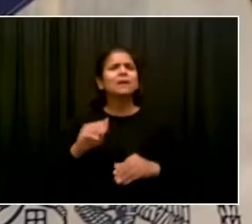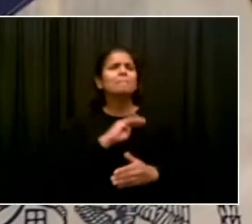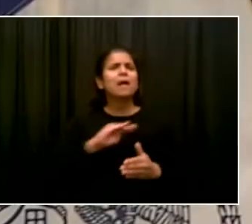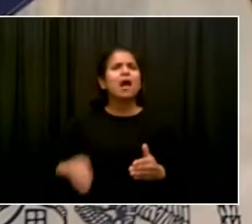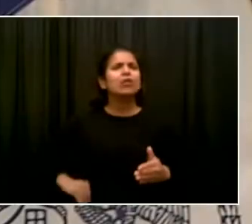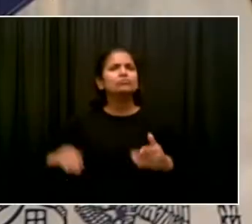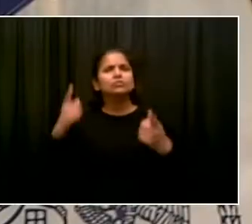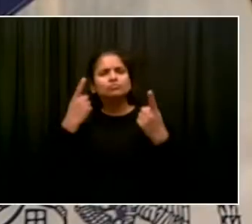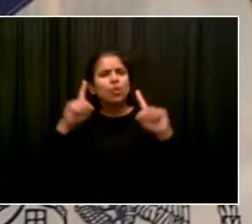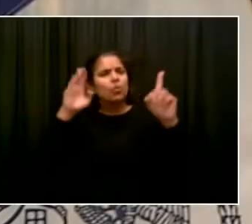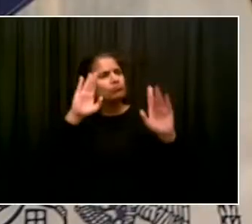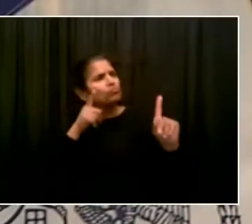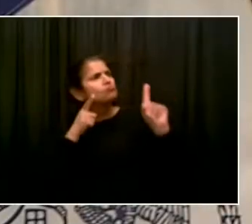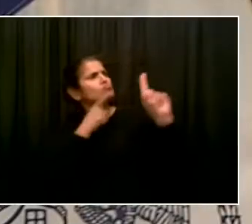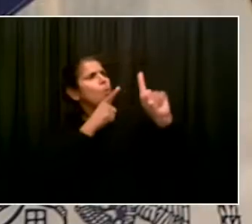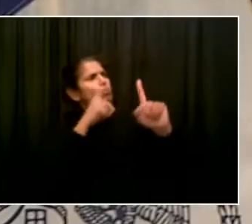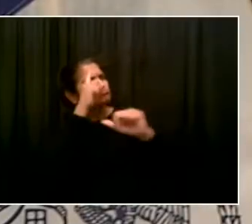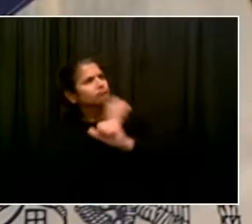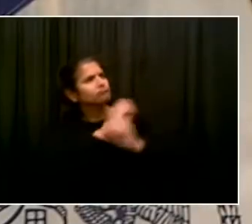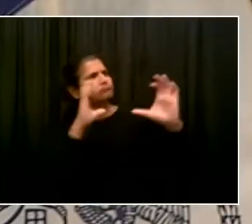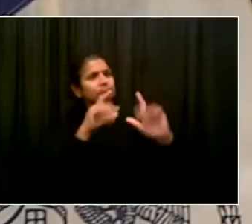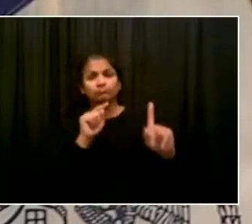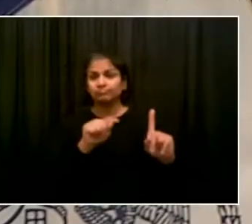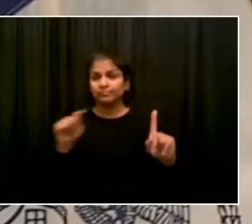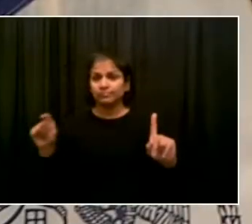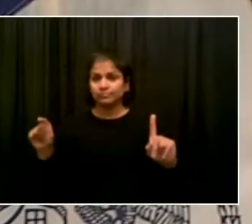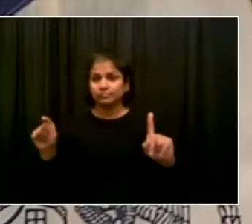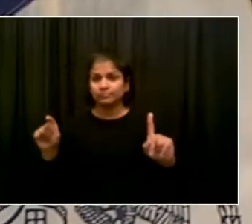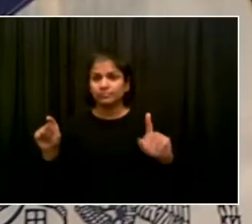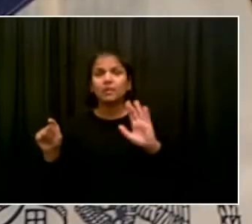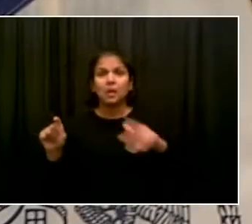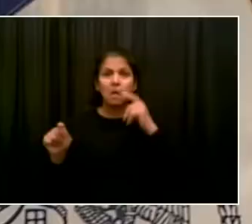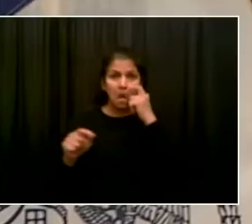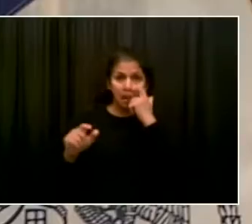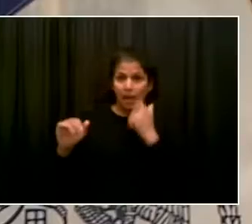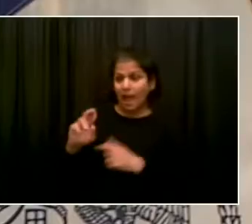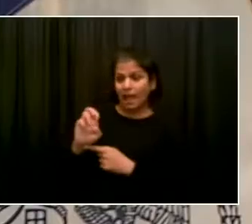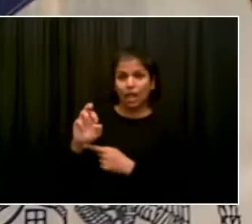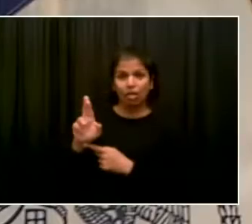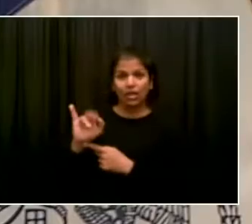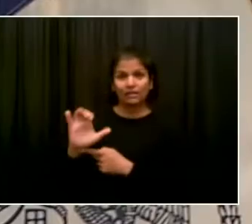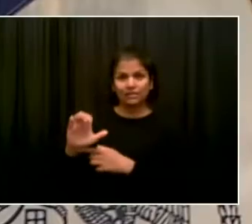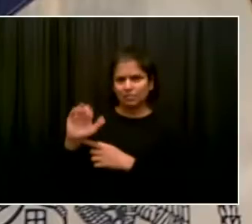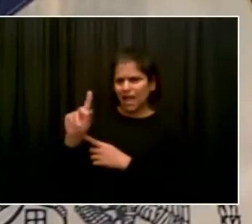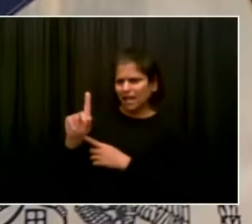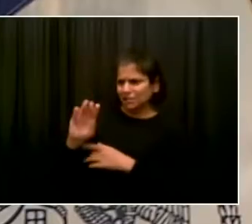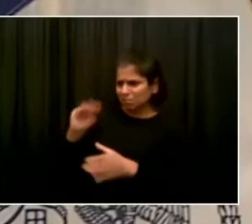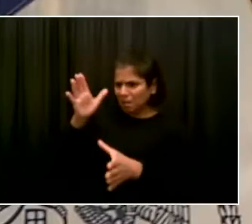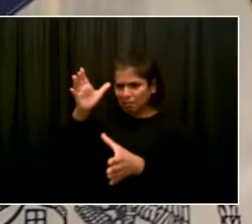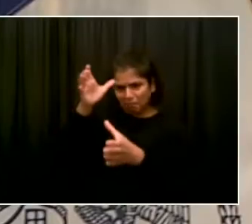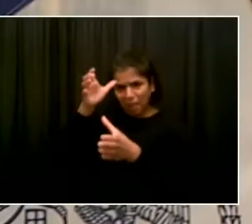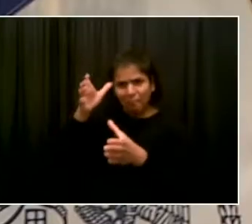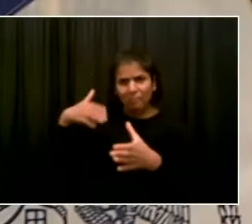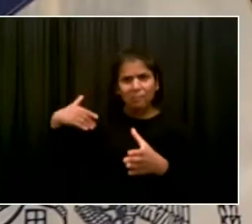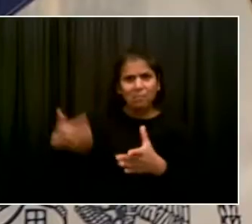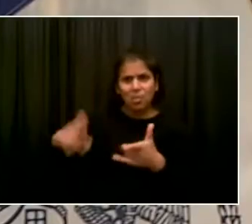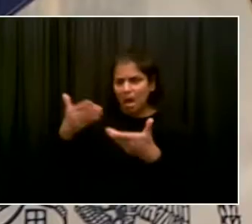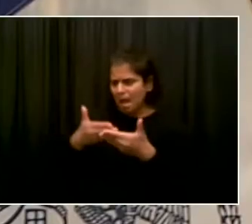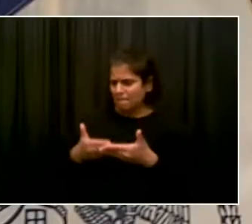EFFECTIVE IT DEPENDS ON WHAT EACH MAYOR IS TRYING TO DO IN TERMS OF HOW THEY STRUCTURE THNIGS. ERIC ADAMS KNOWS A LOT ABOUT